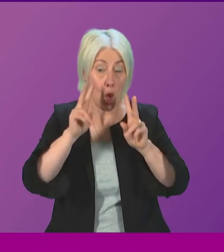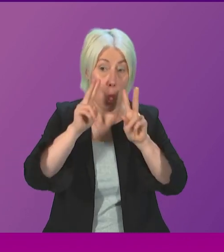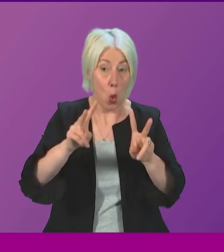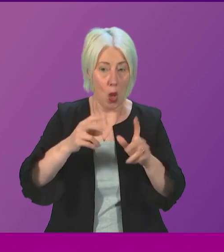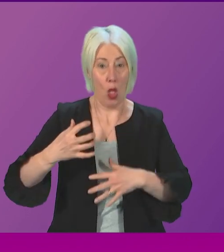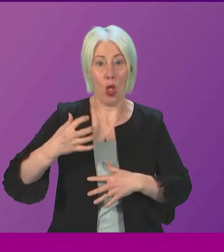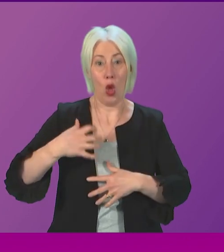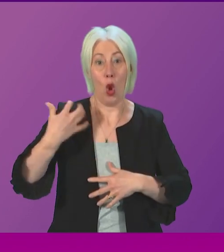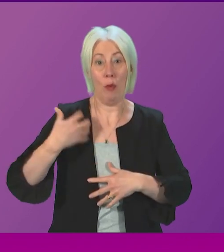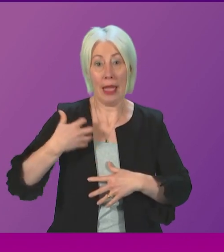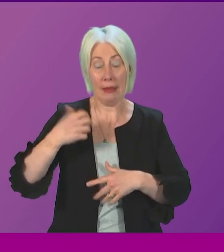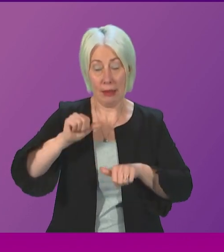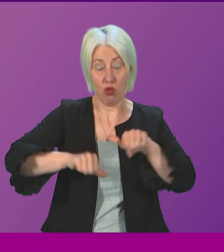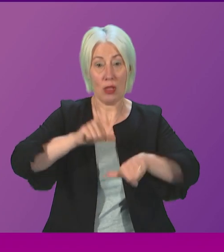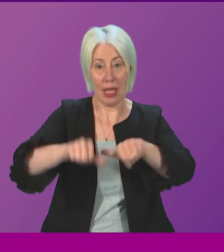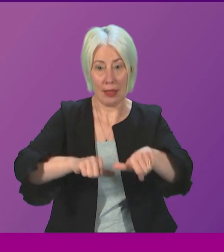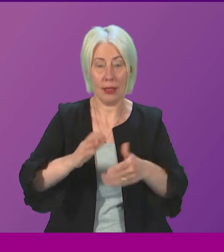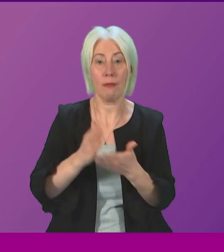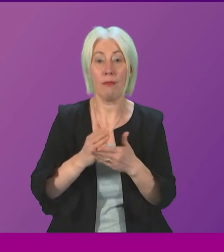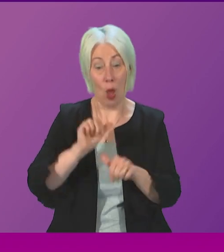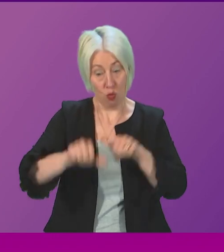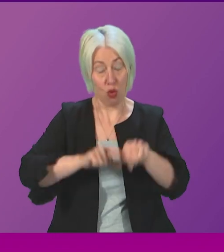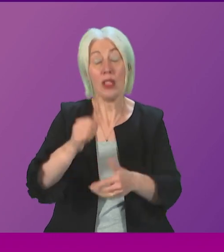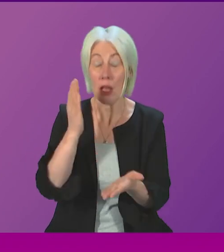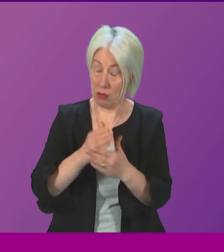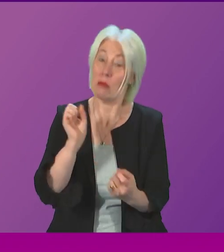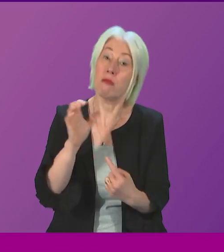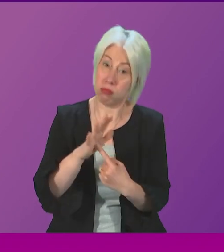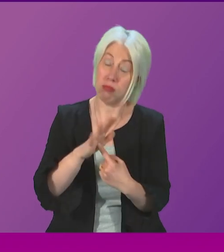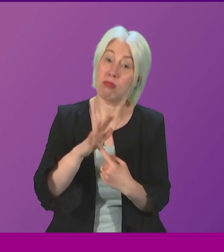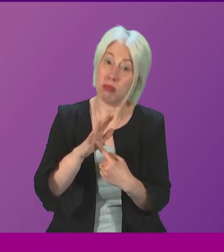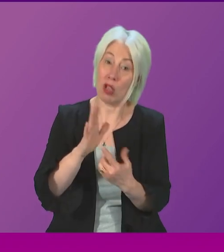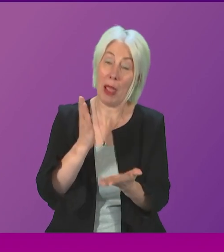Process is one thing, and it is important that we look at having the correct process.